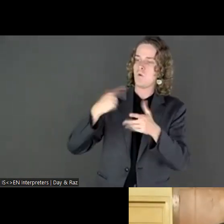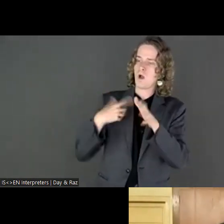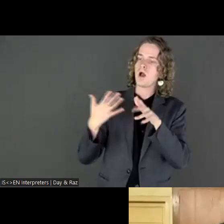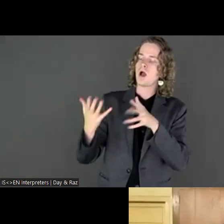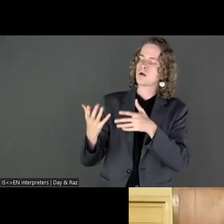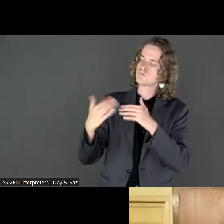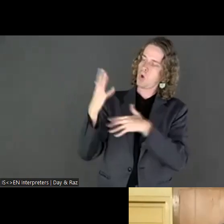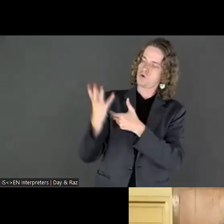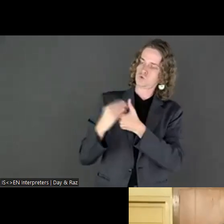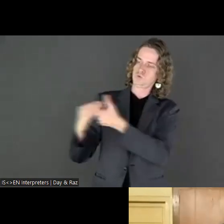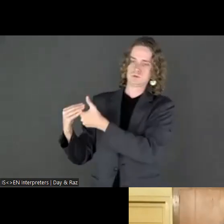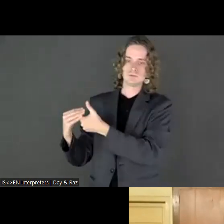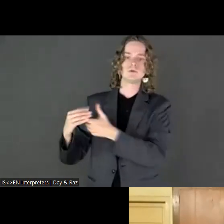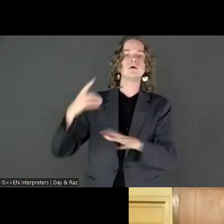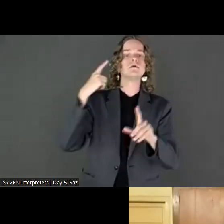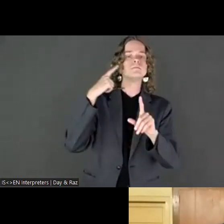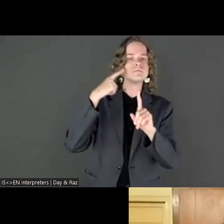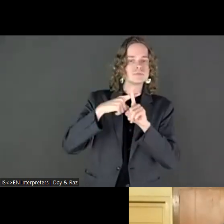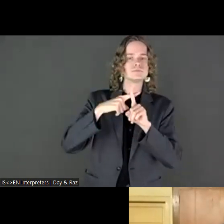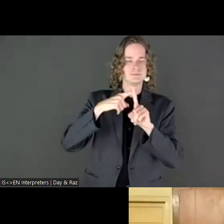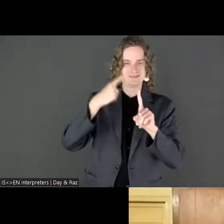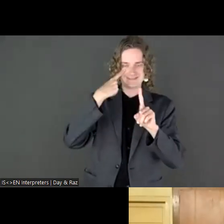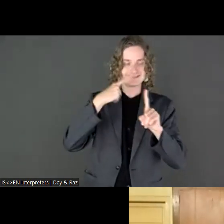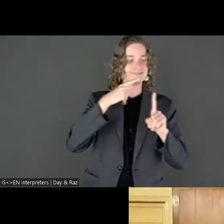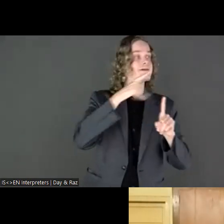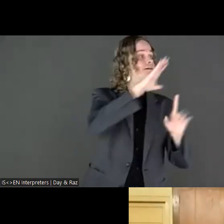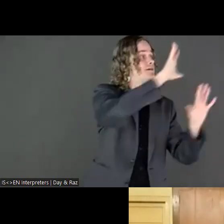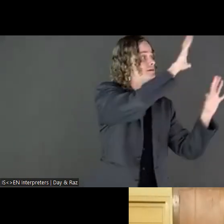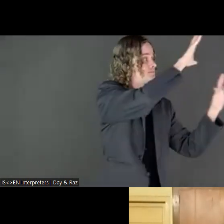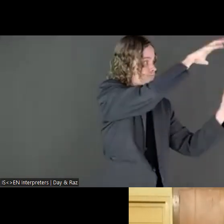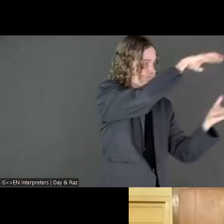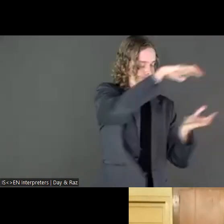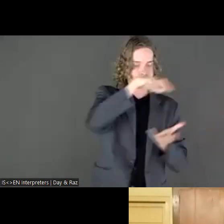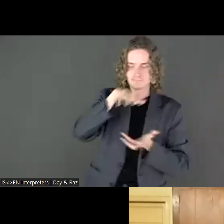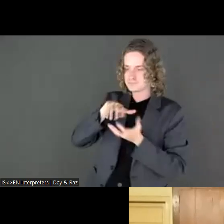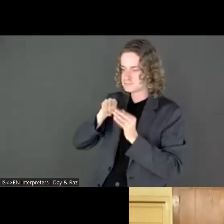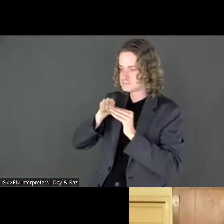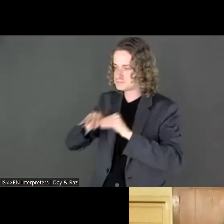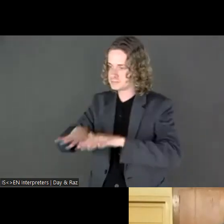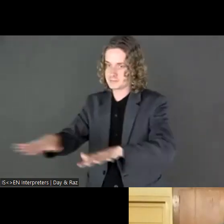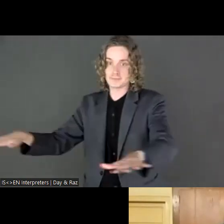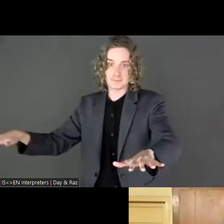it will hope it will help all of us, especially in the discussions happening this year, to make